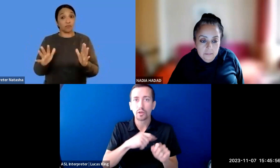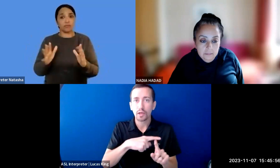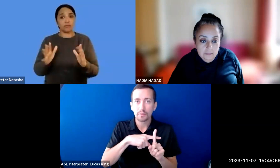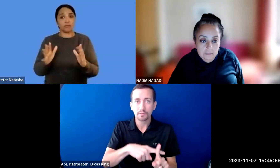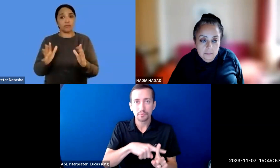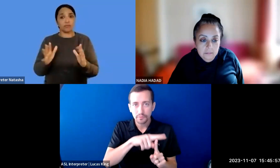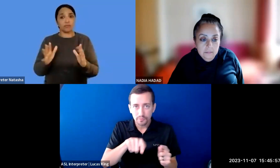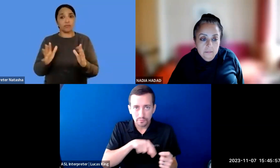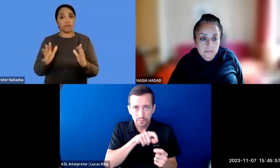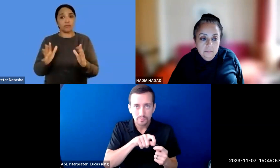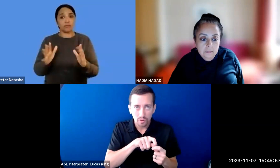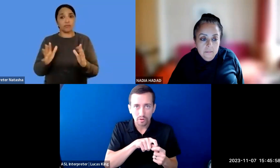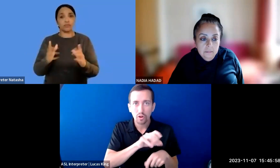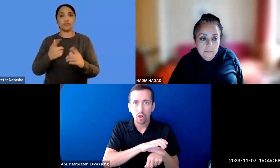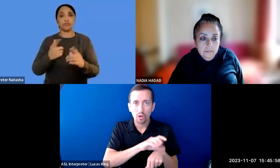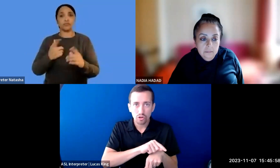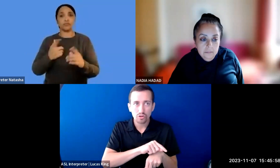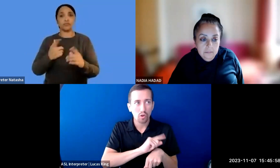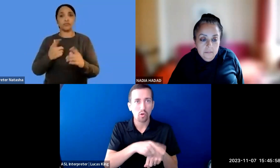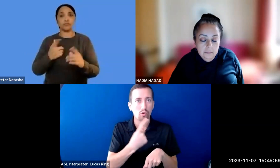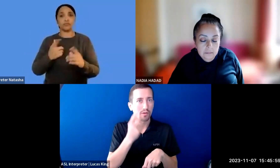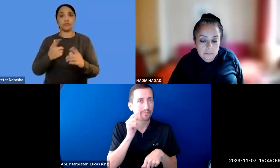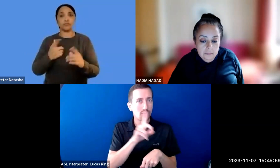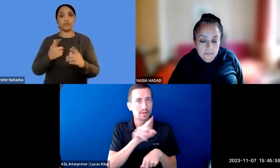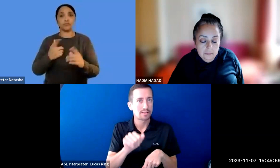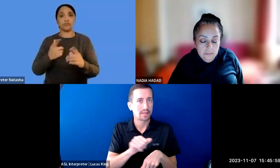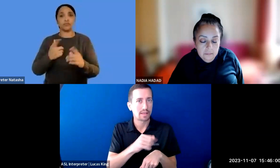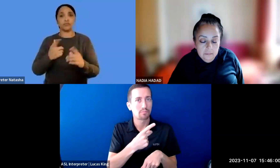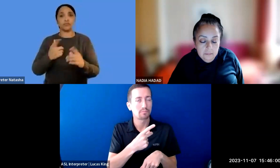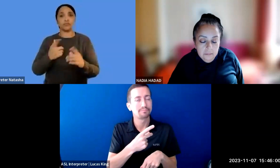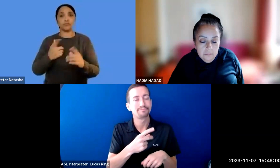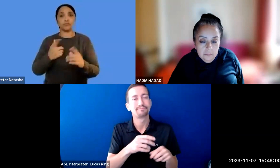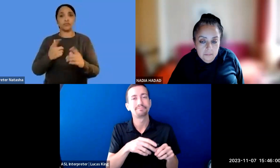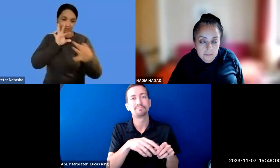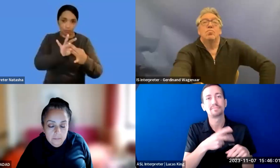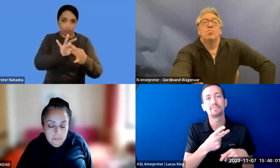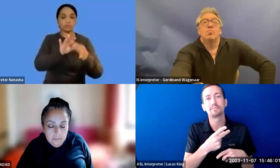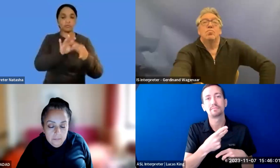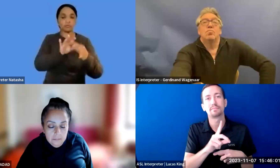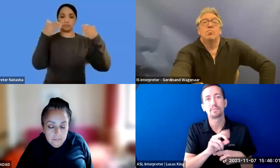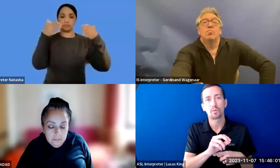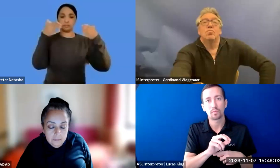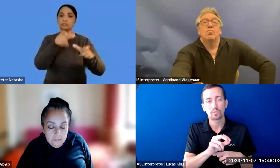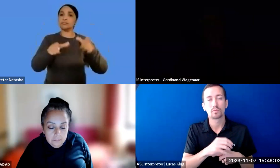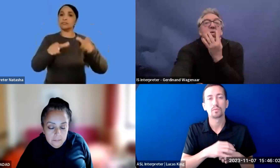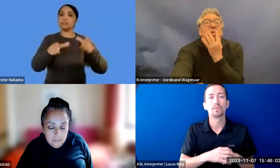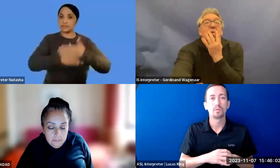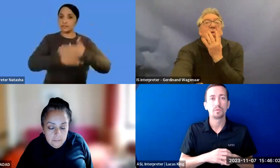only for OPDs. And this is when our story started, in a way.